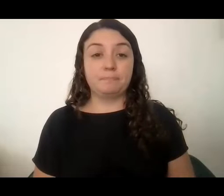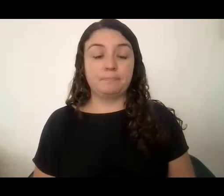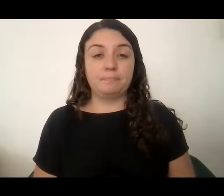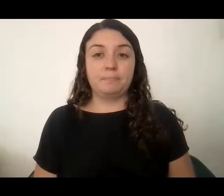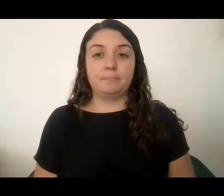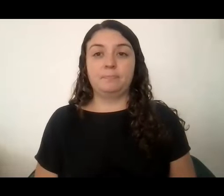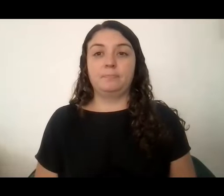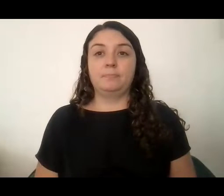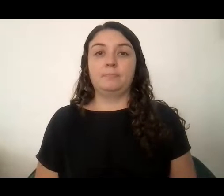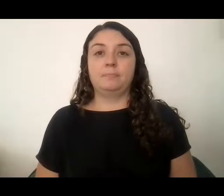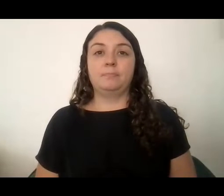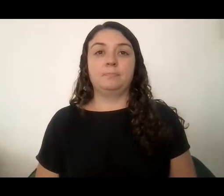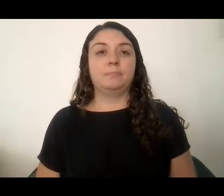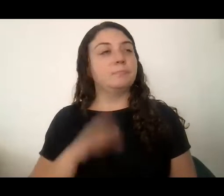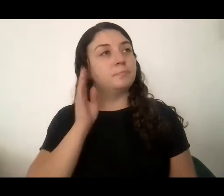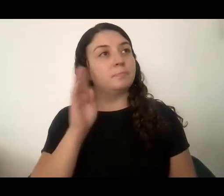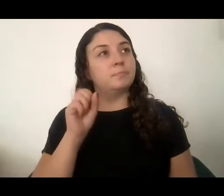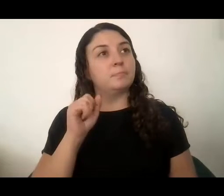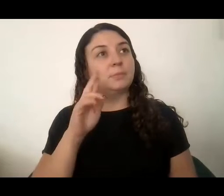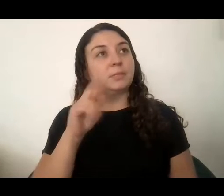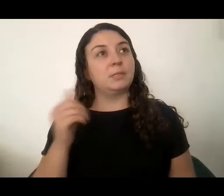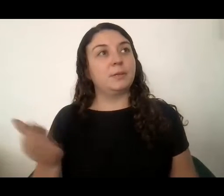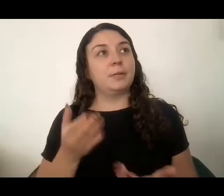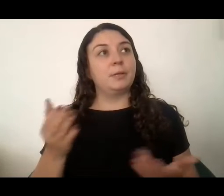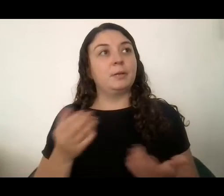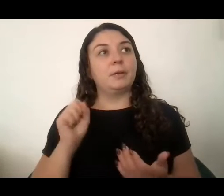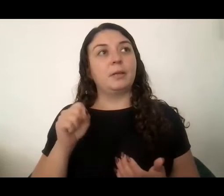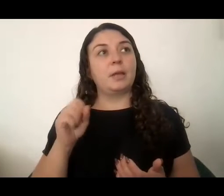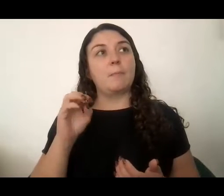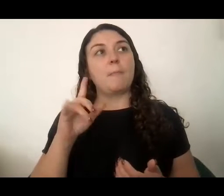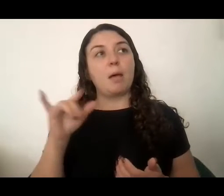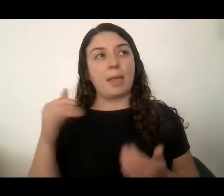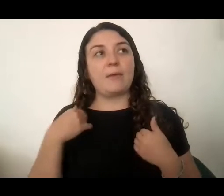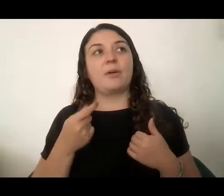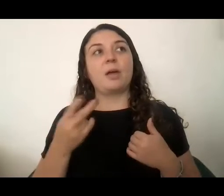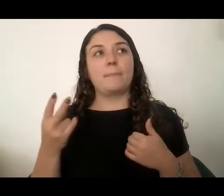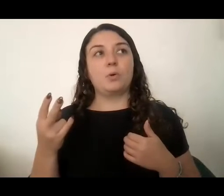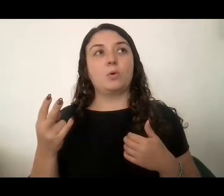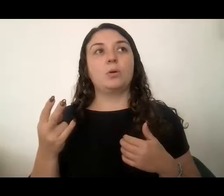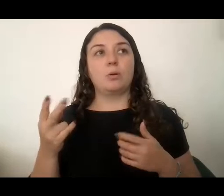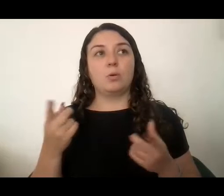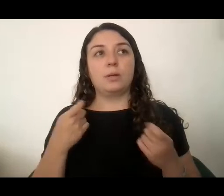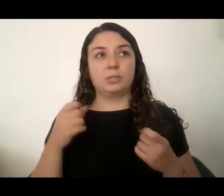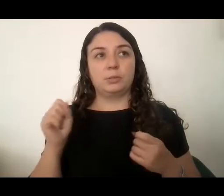this is Ciara speaking. So Molly, we do have a couple of questions, and then I do